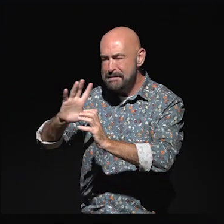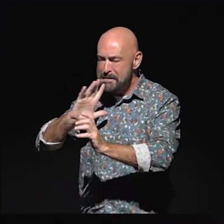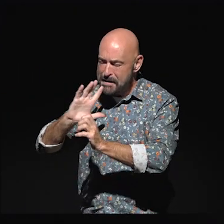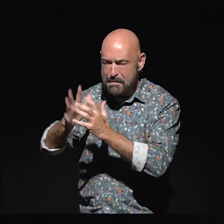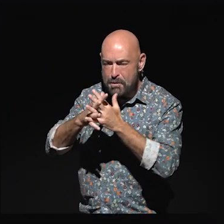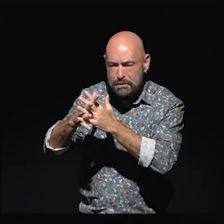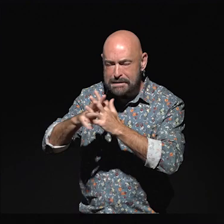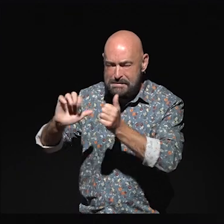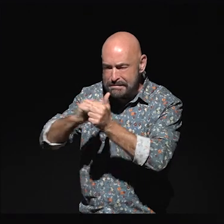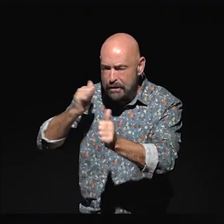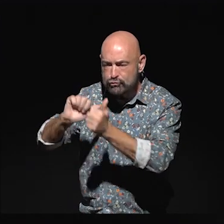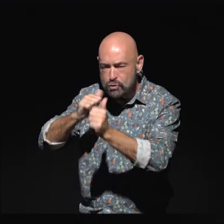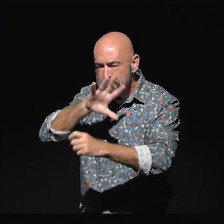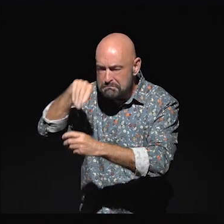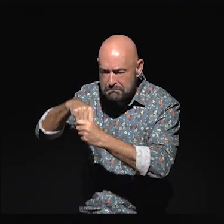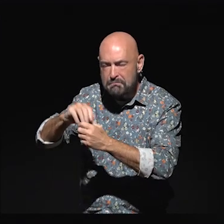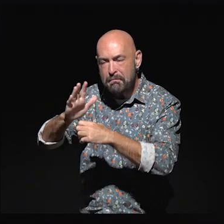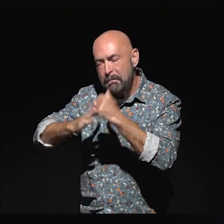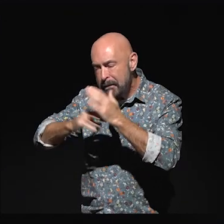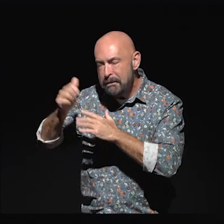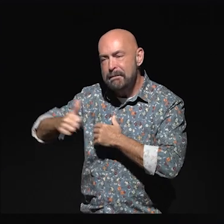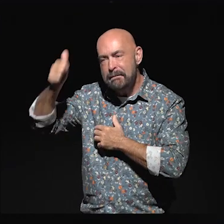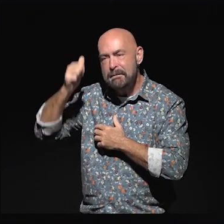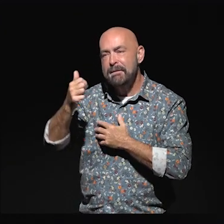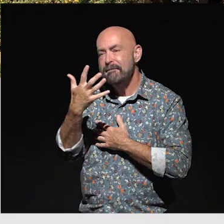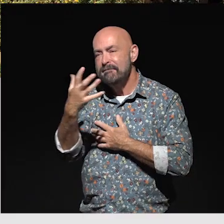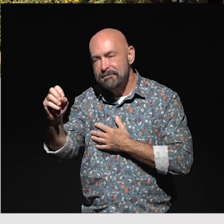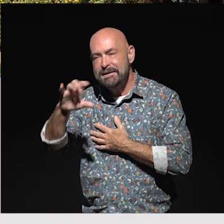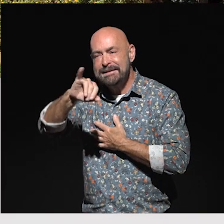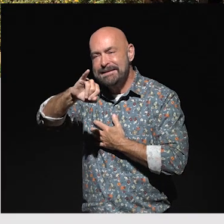who, in the '50s, '60s, into the '70s,